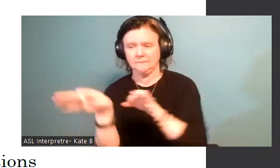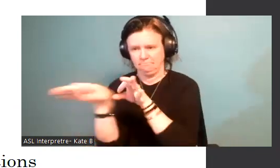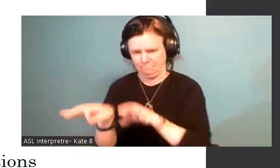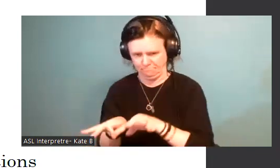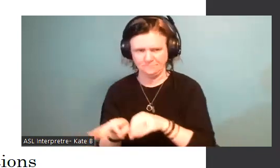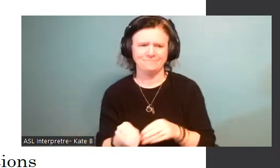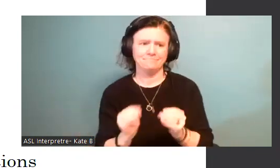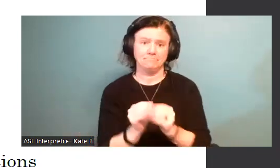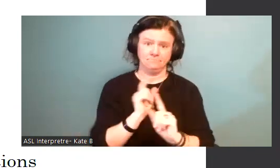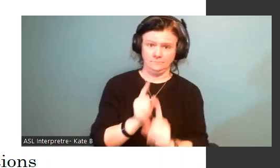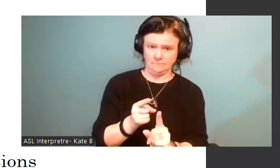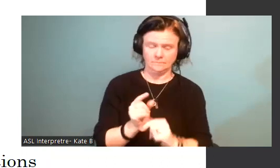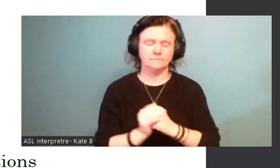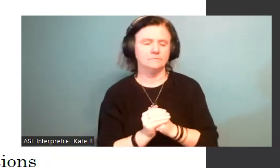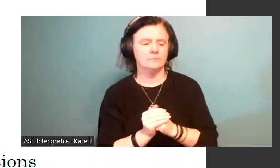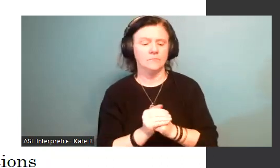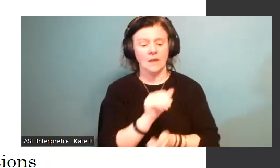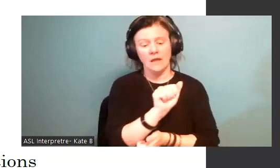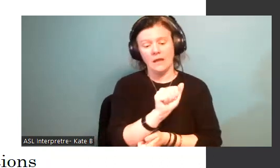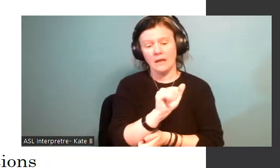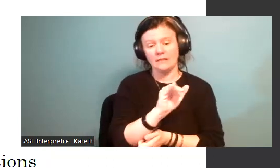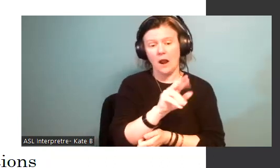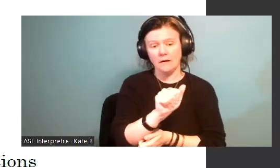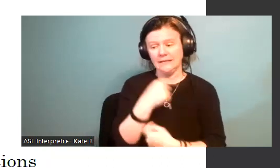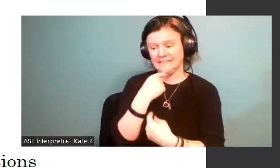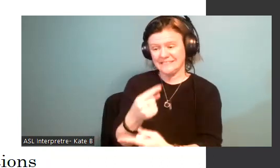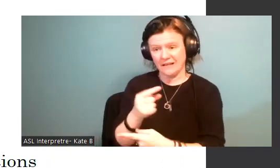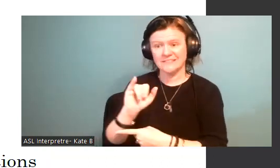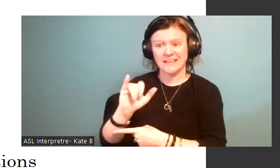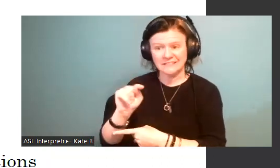Applications. It is a set of attributes and